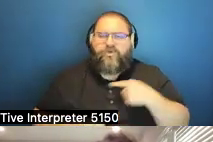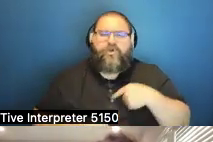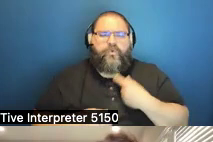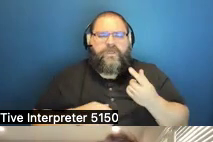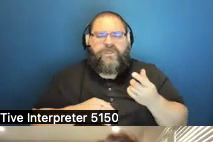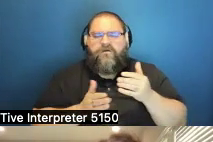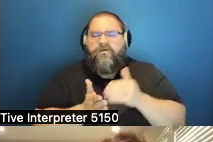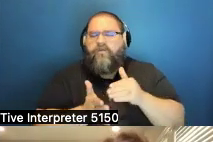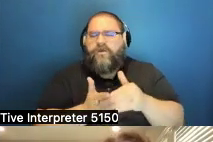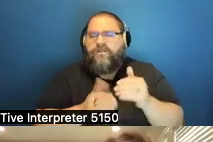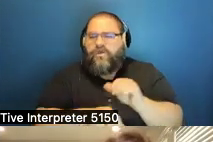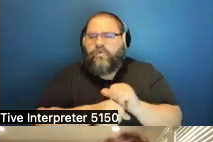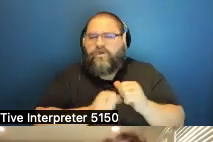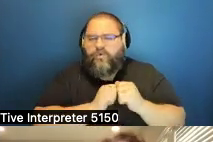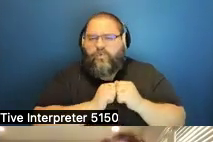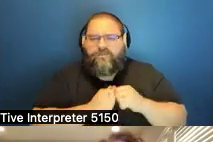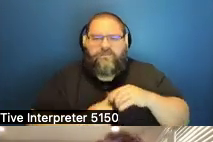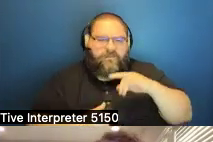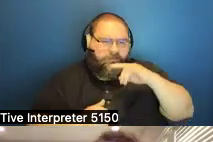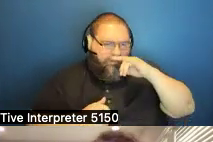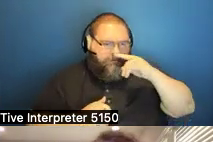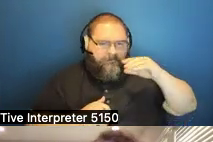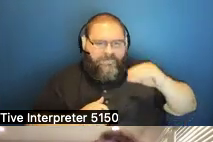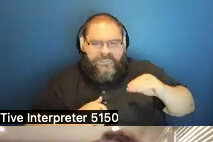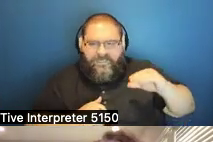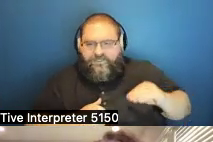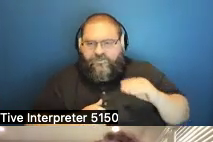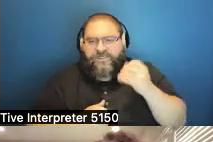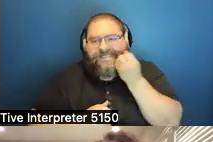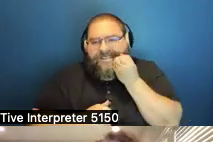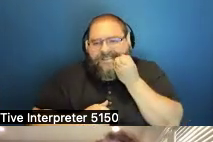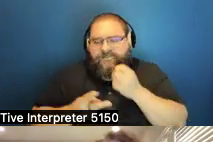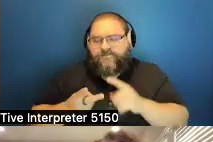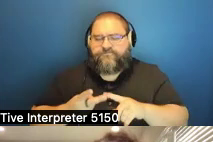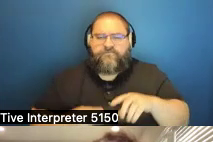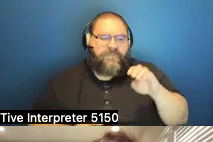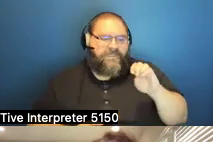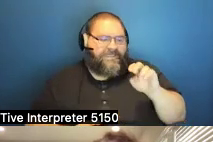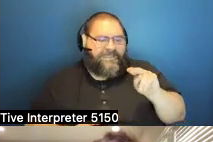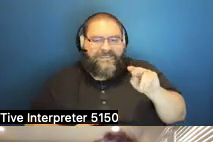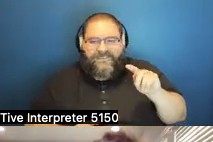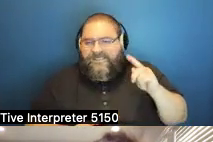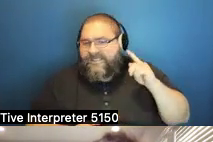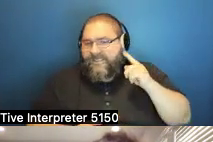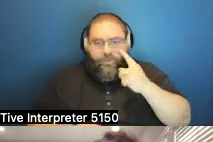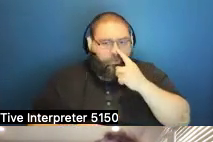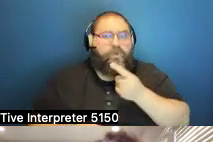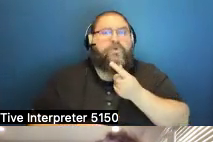19:33:21 Piggyaki Ganker, young kids. 19:33:25 orthodontist, sleep specialist,